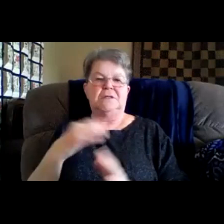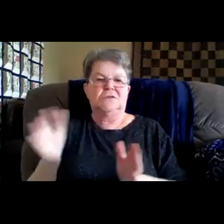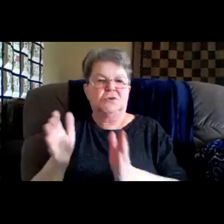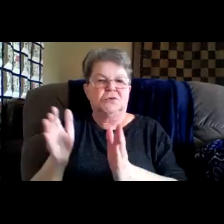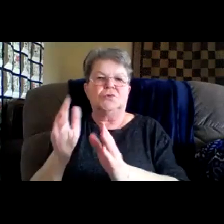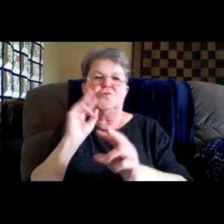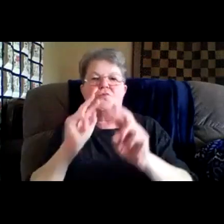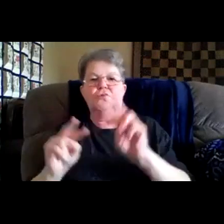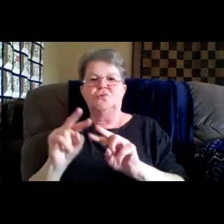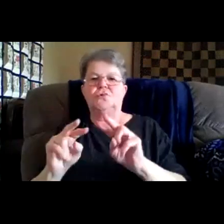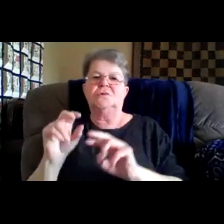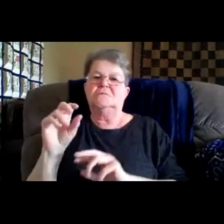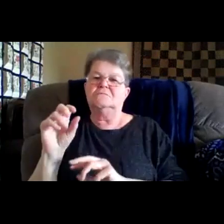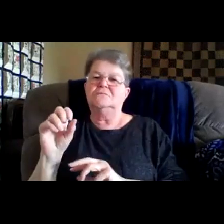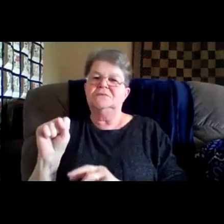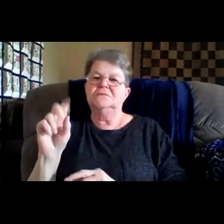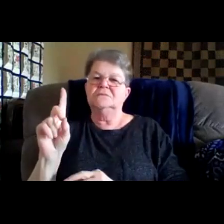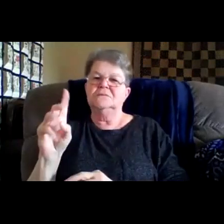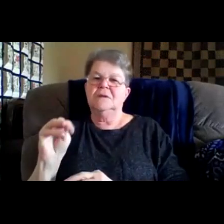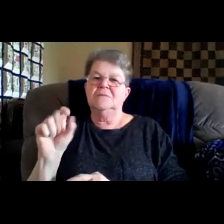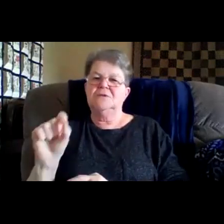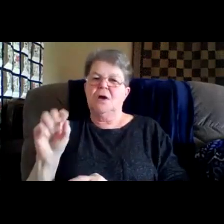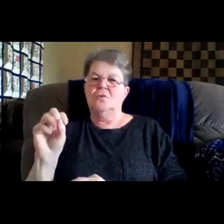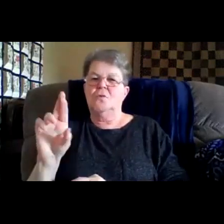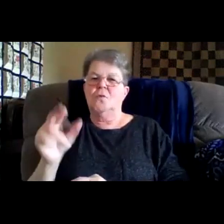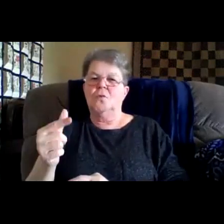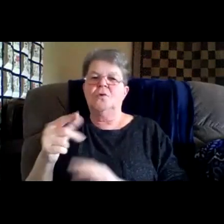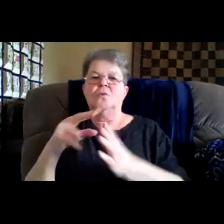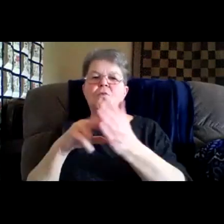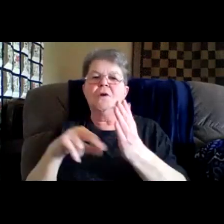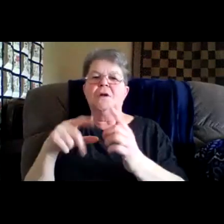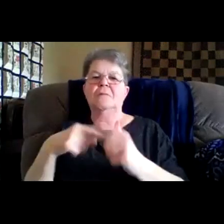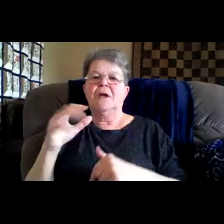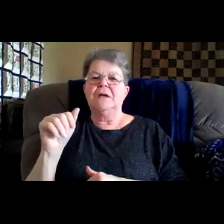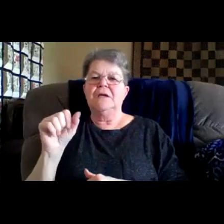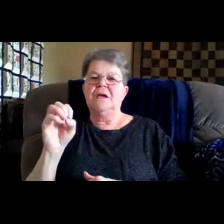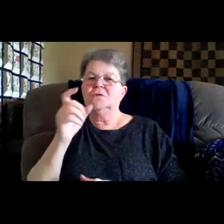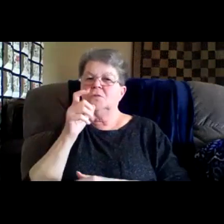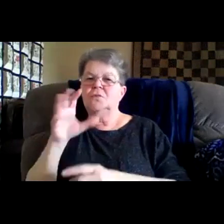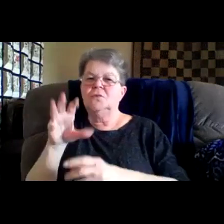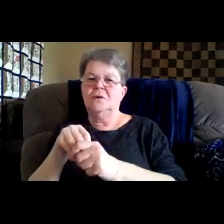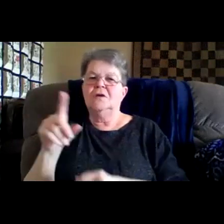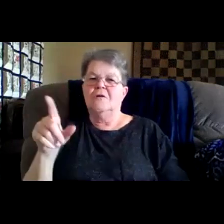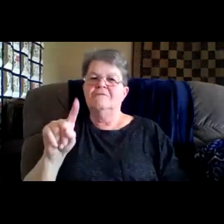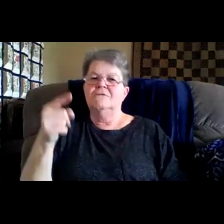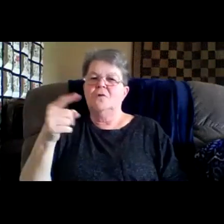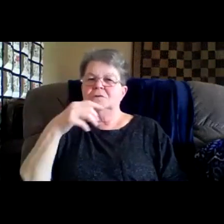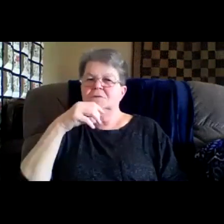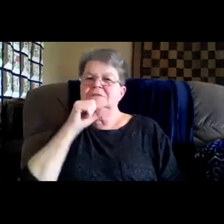at supporteddecisionmaking.org to read about a case involving a woman who was the first elder or senior in DC